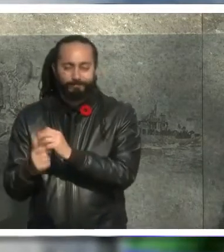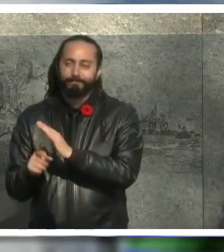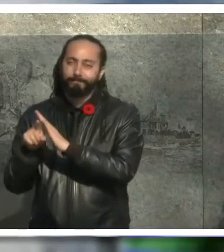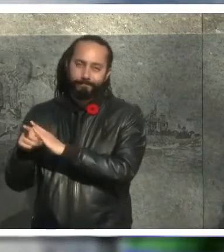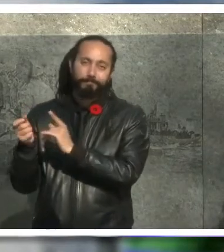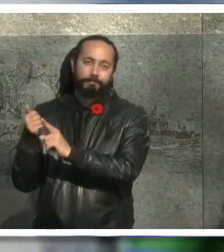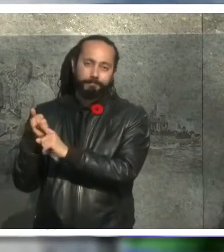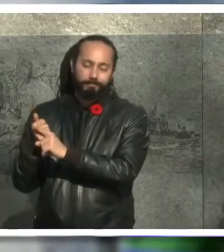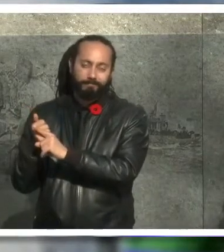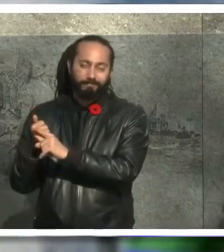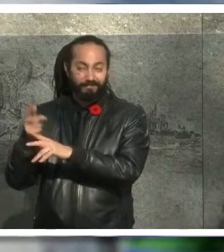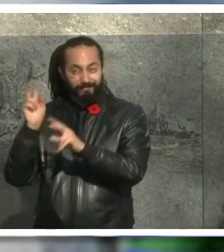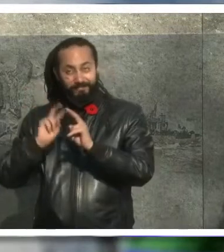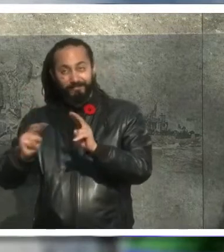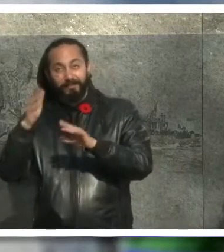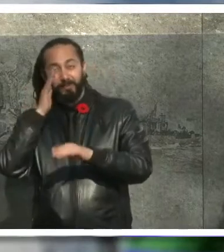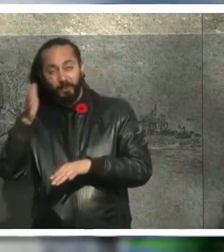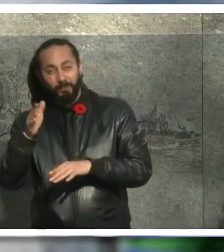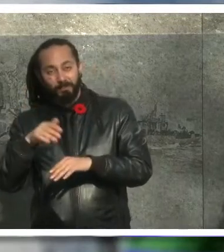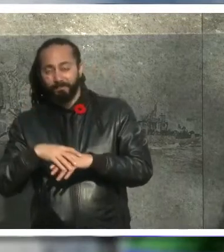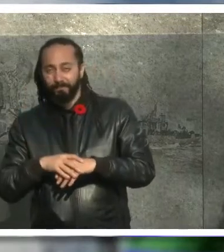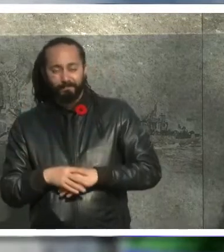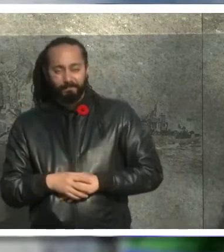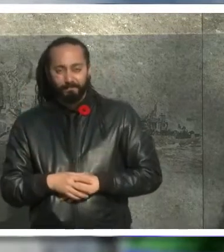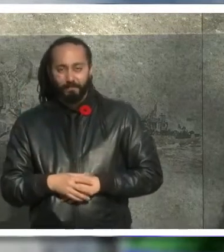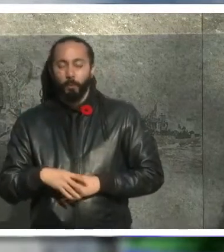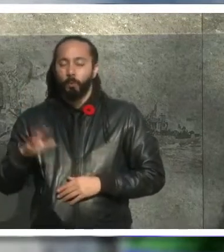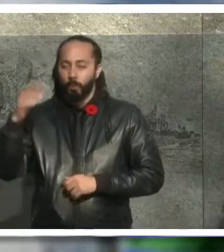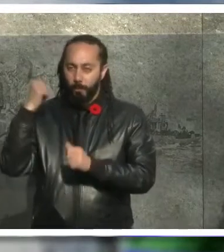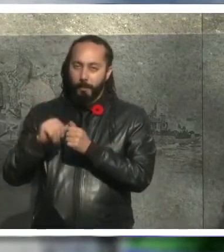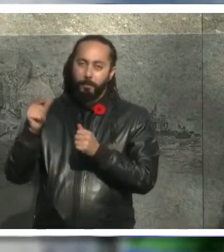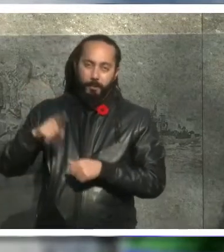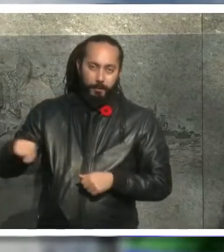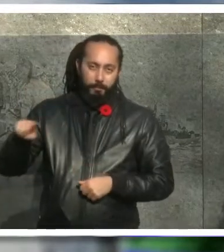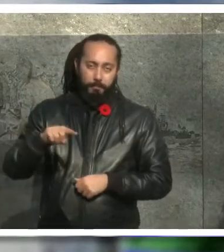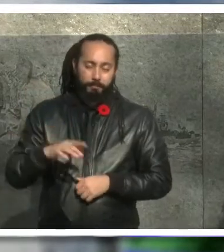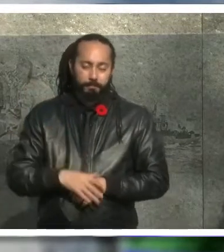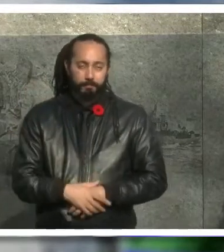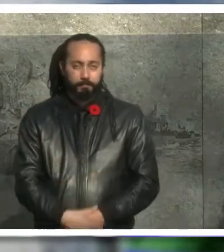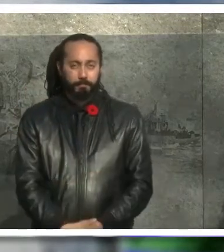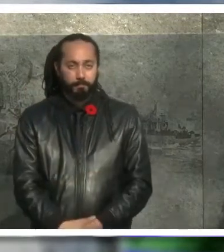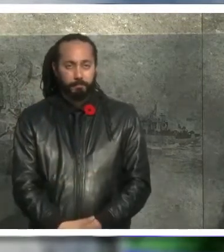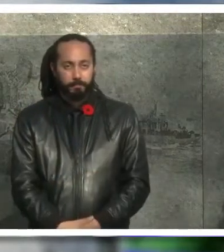that they were unable to find hope for the future. We remember them.